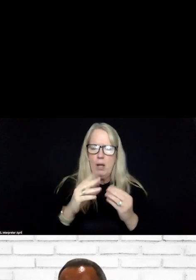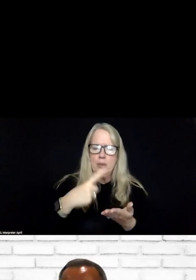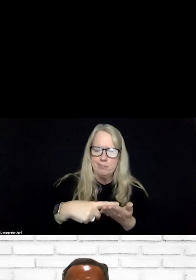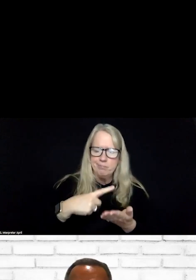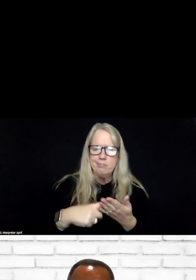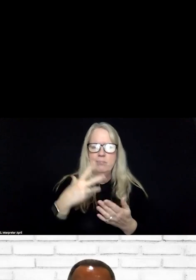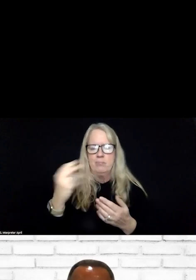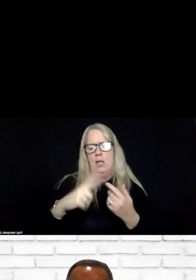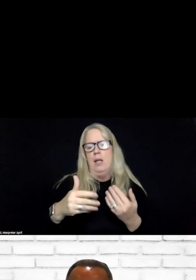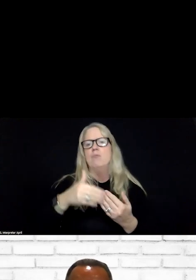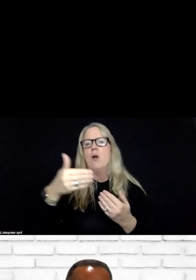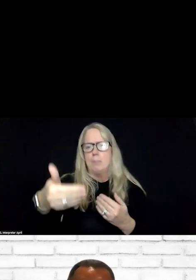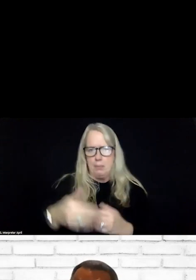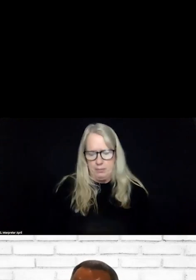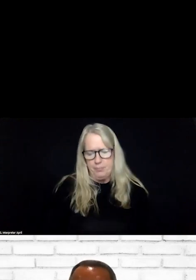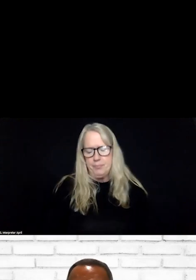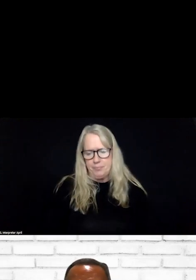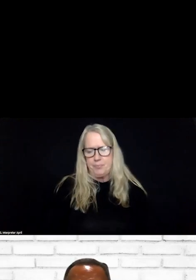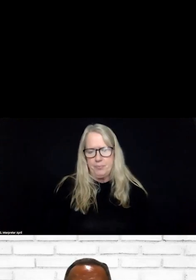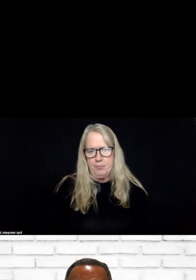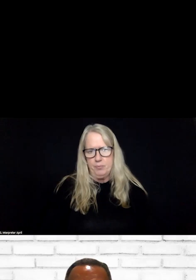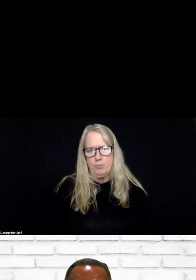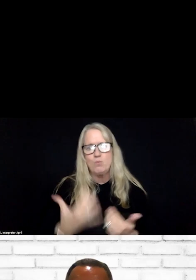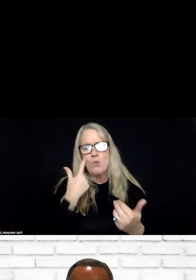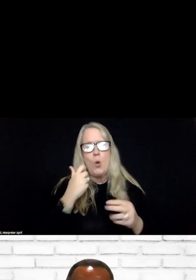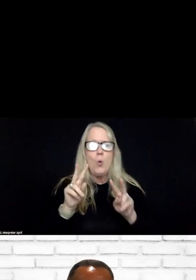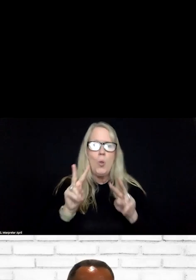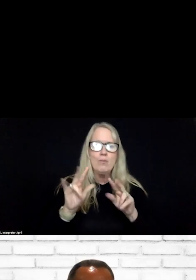UPCOMING ONE. LOOK FORWARD TO IT AND THANK YOU LAURA AND